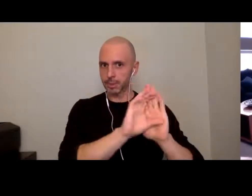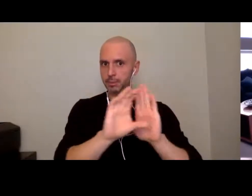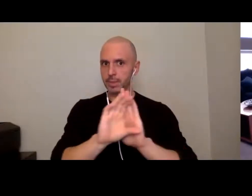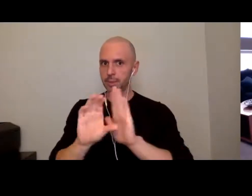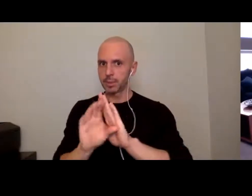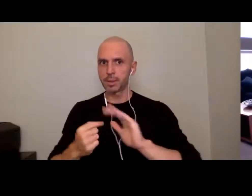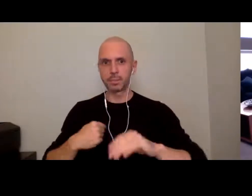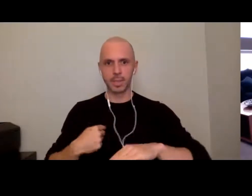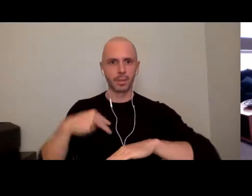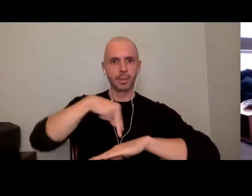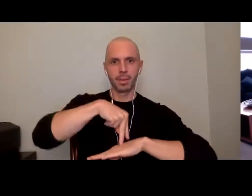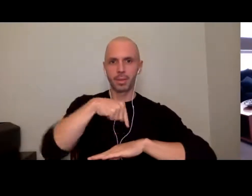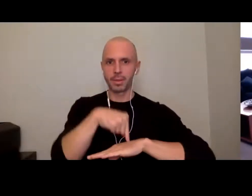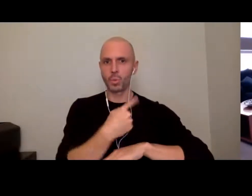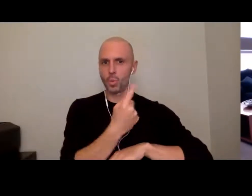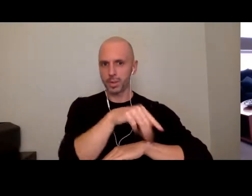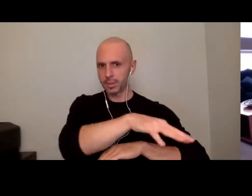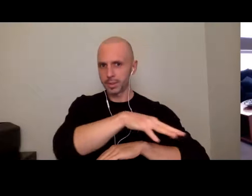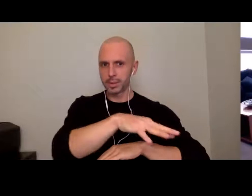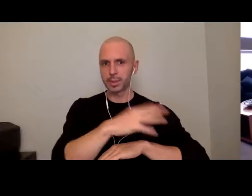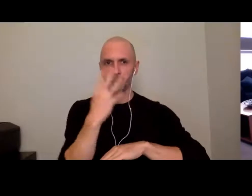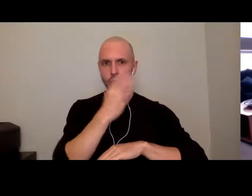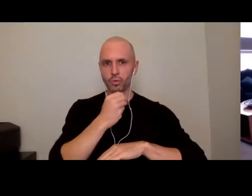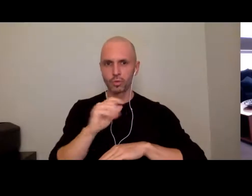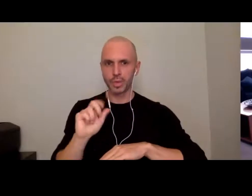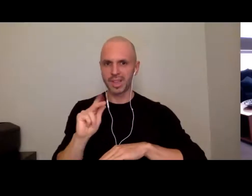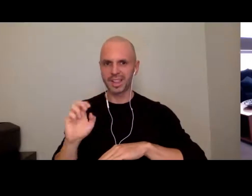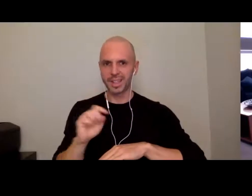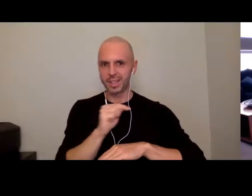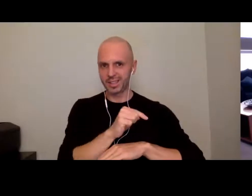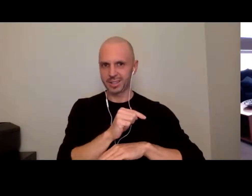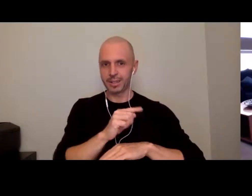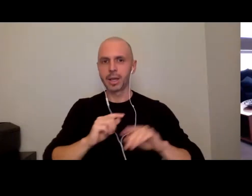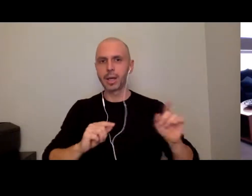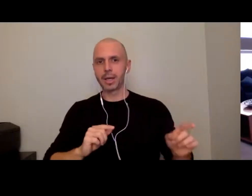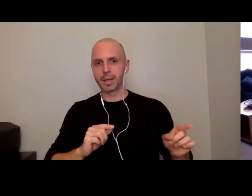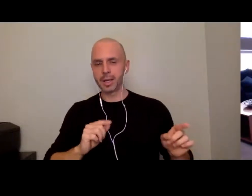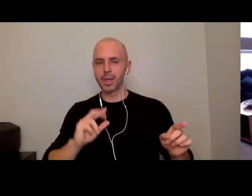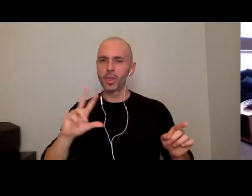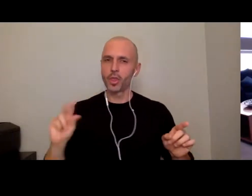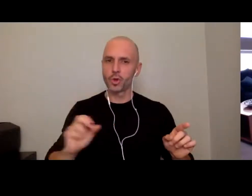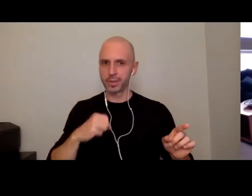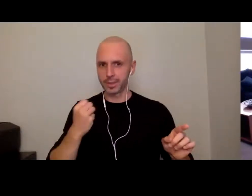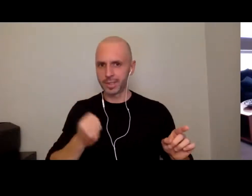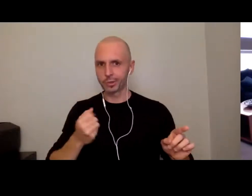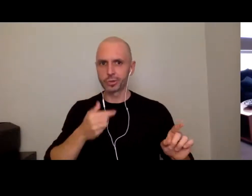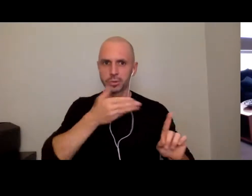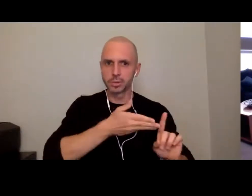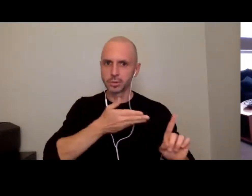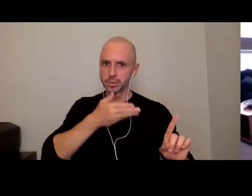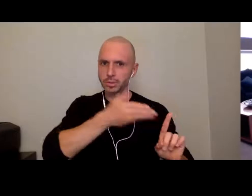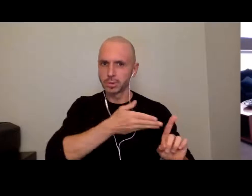i've been going to for about 30 years and what is so unique about this place is that and special and